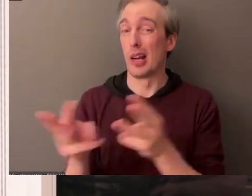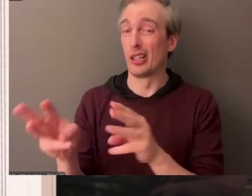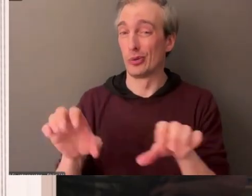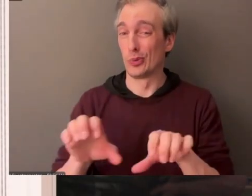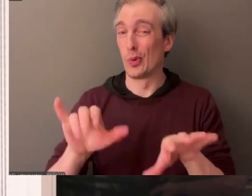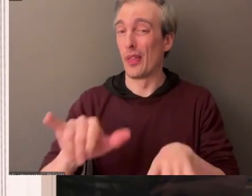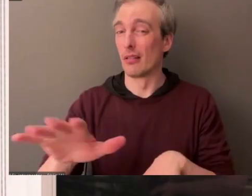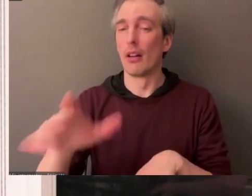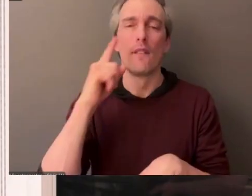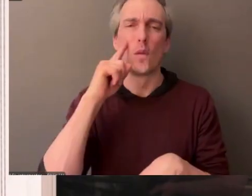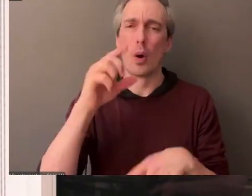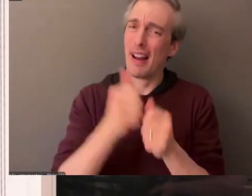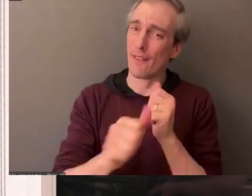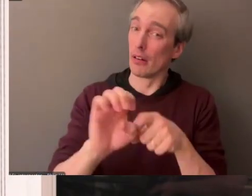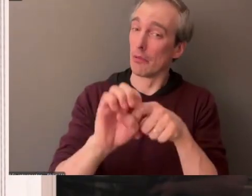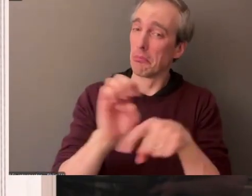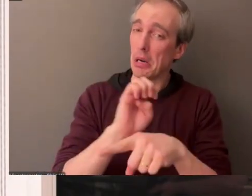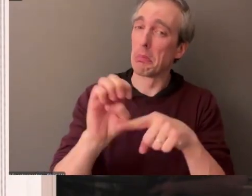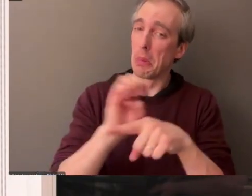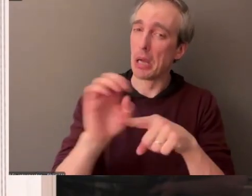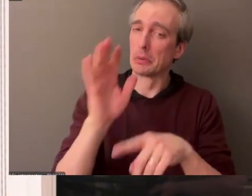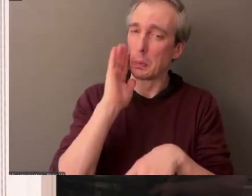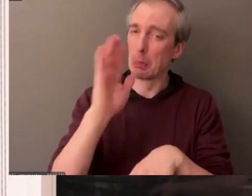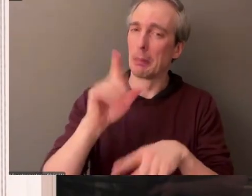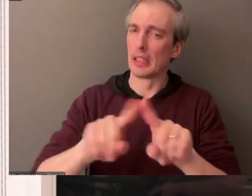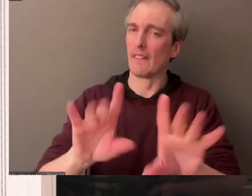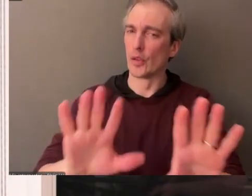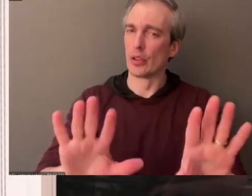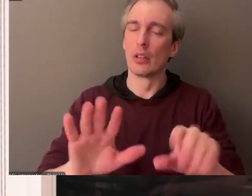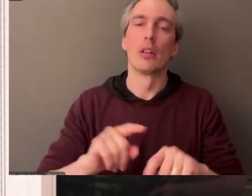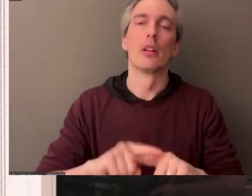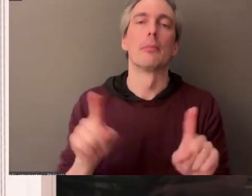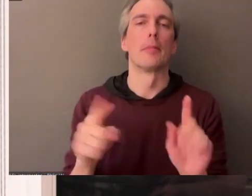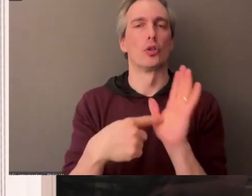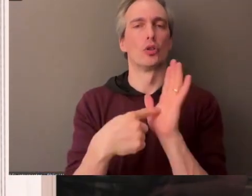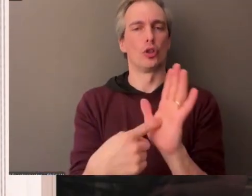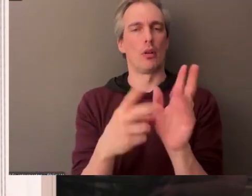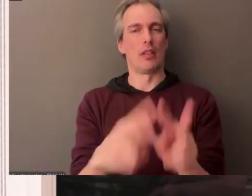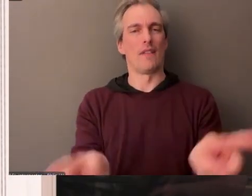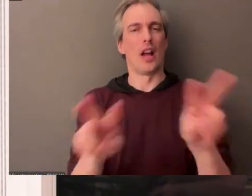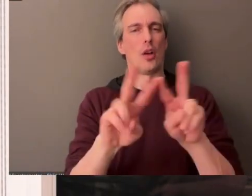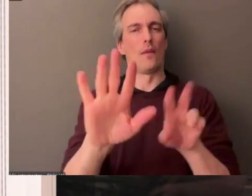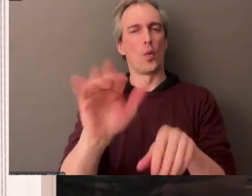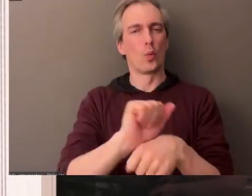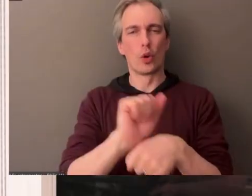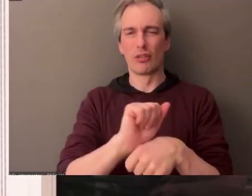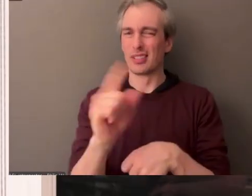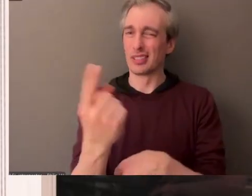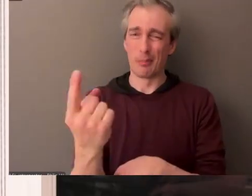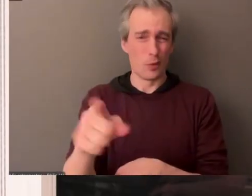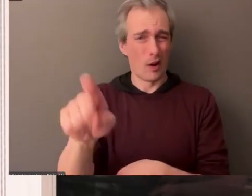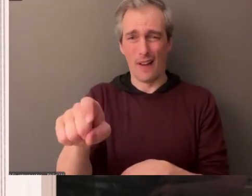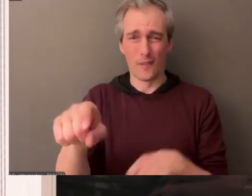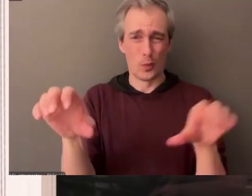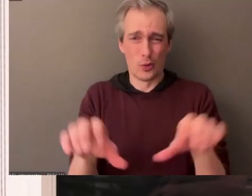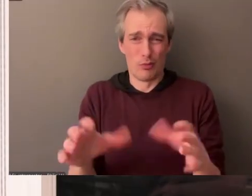But showing the value of your work is something that you have to do... Like, all these product teams... They show the value of their work.